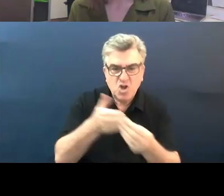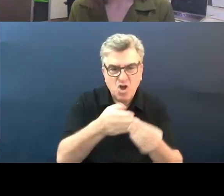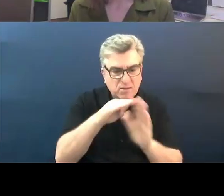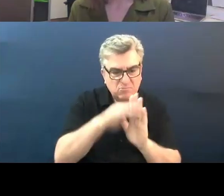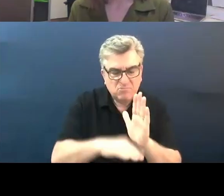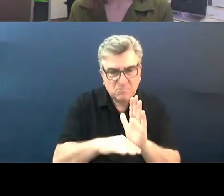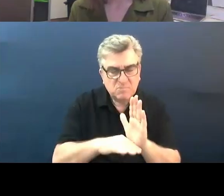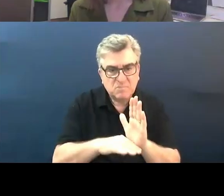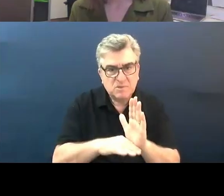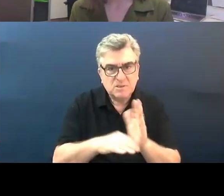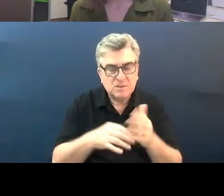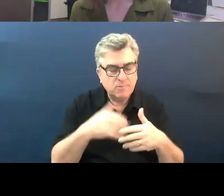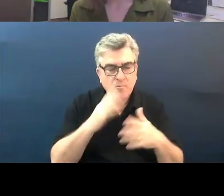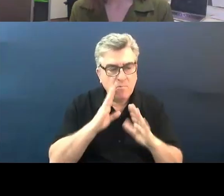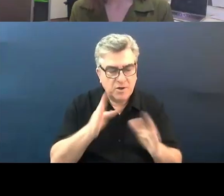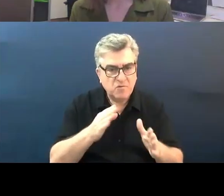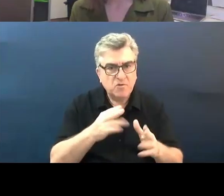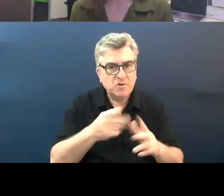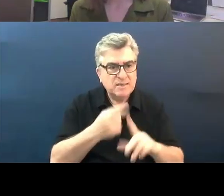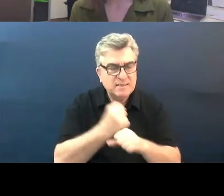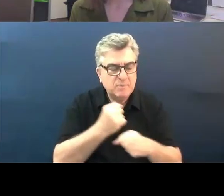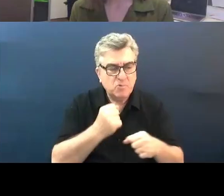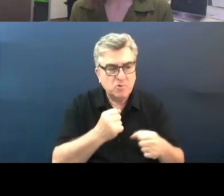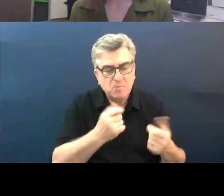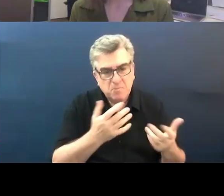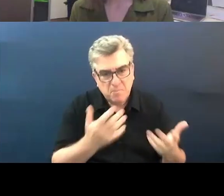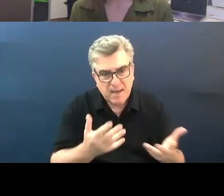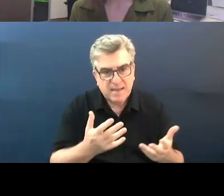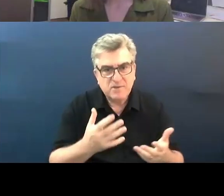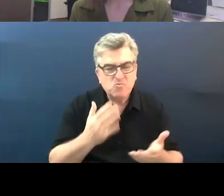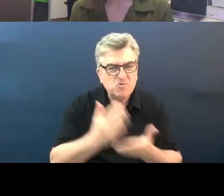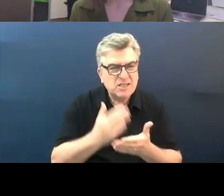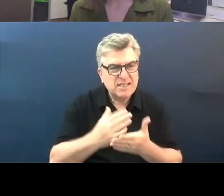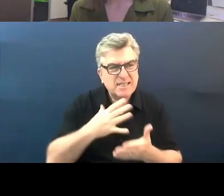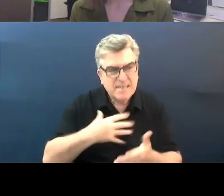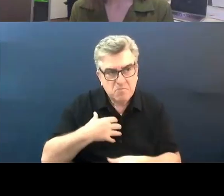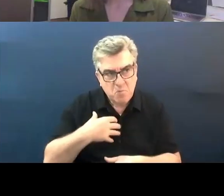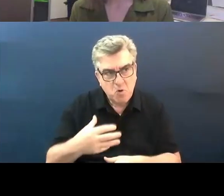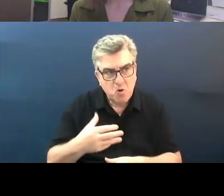and the resources that you've developed. But I do think a key step is that leadership in services